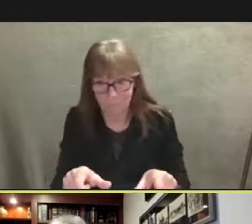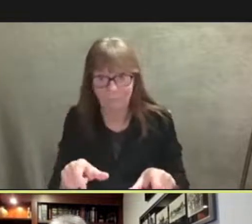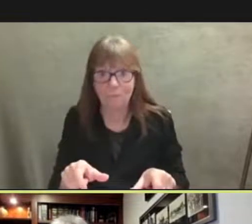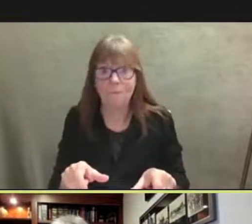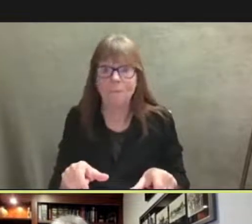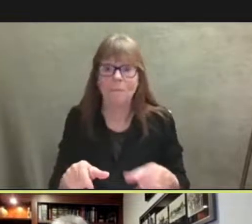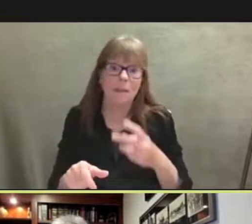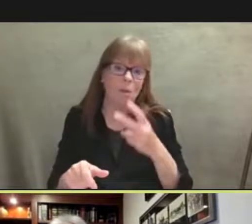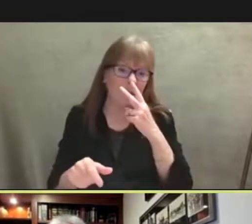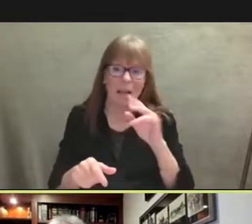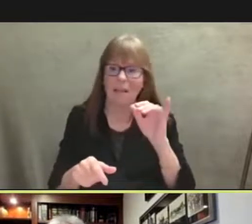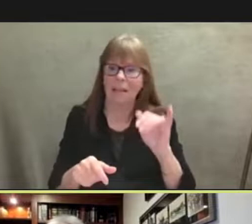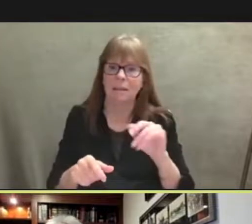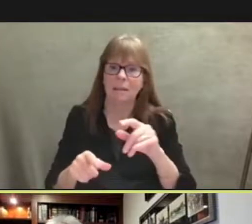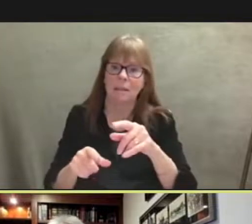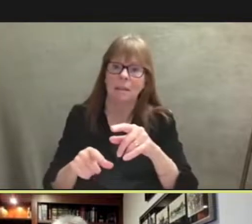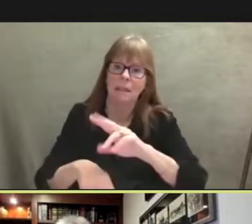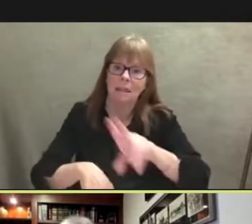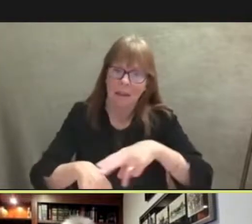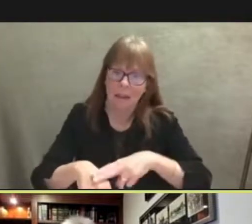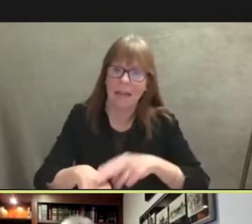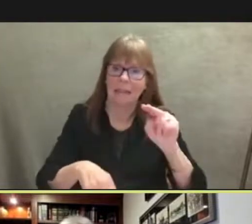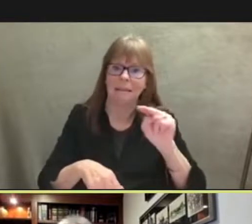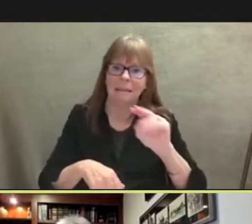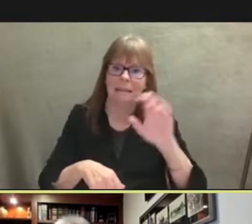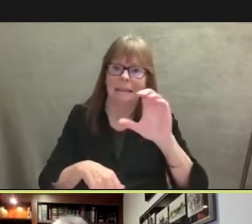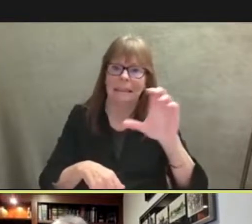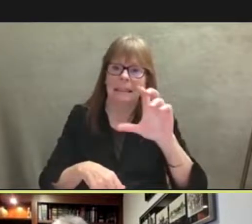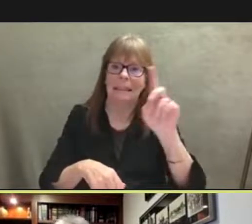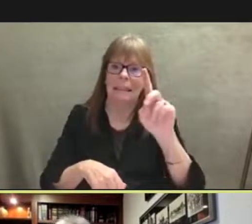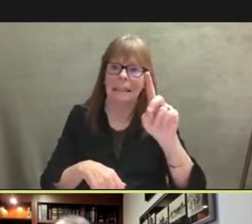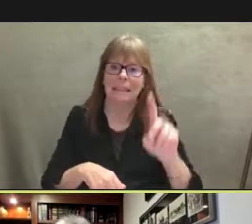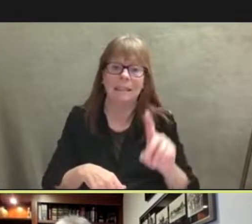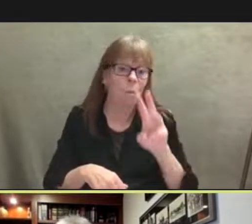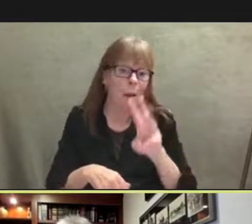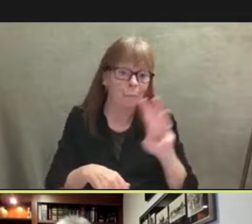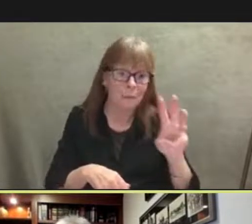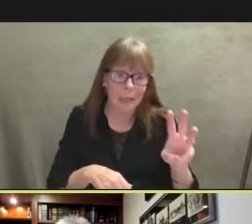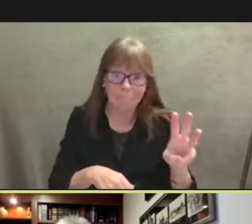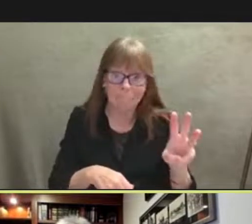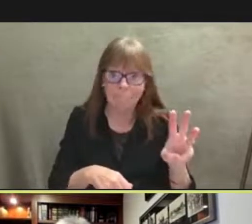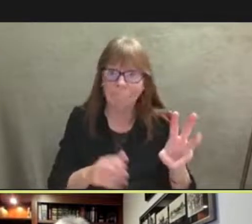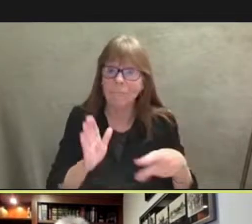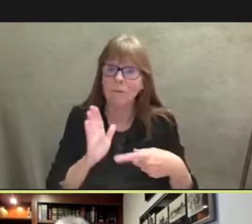page of the National Council on Disability’s website, that shows the different policy